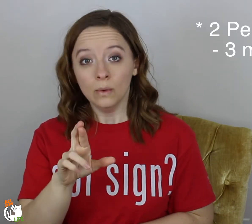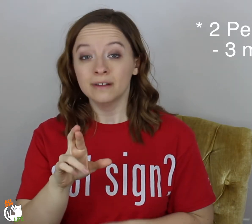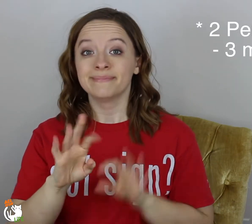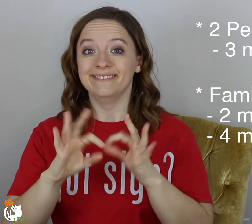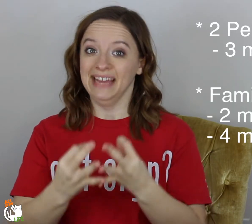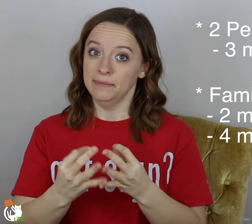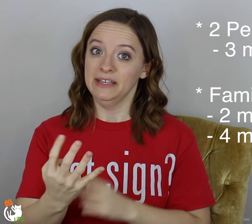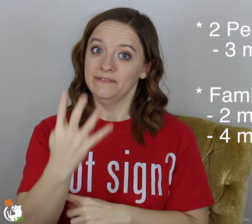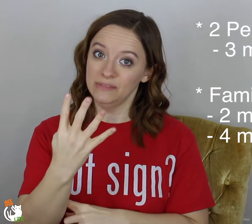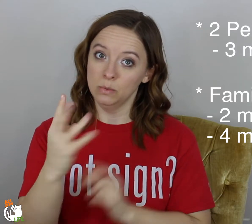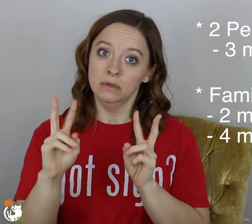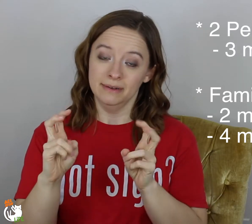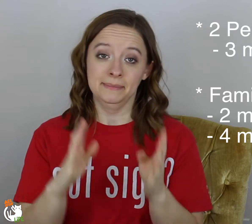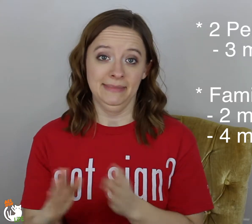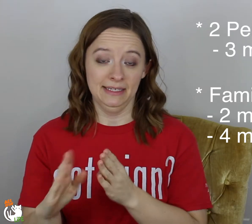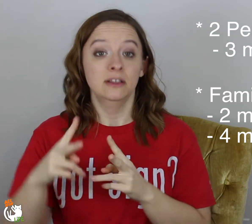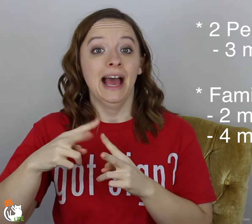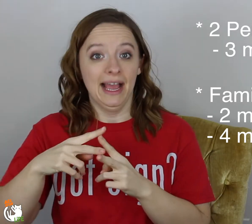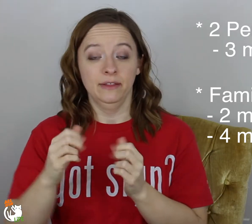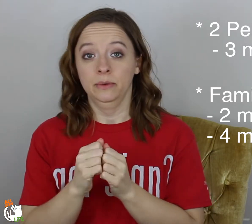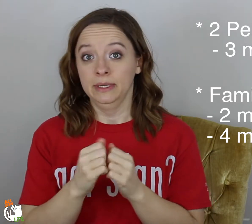or you can get a family plan which is 4 people